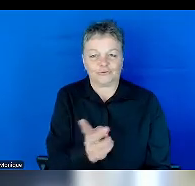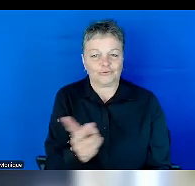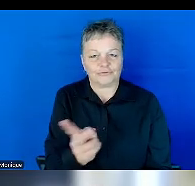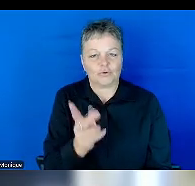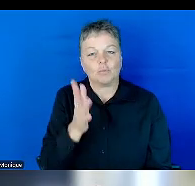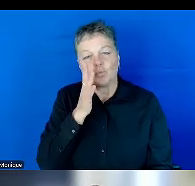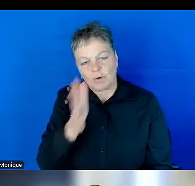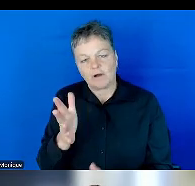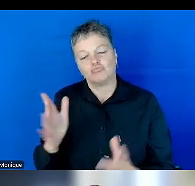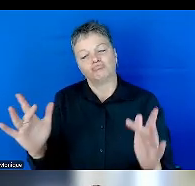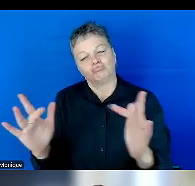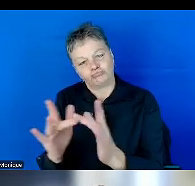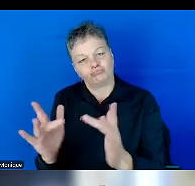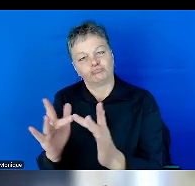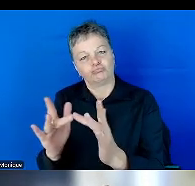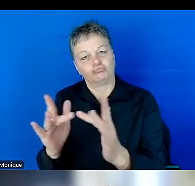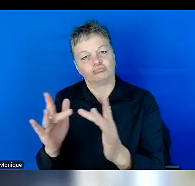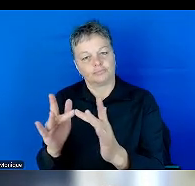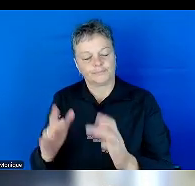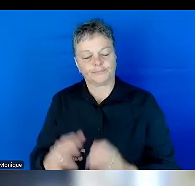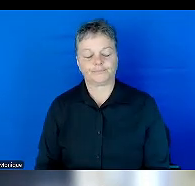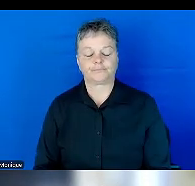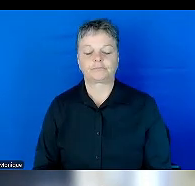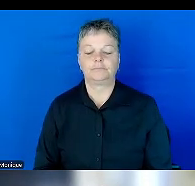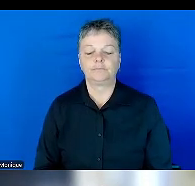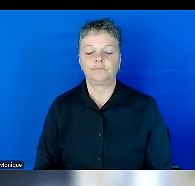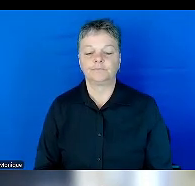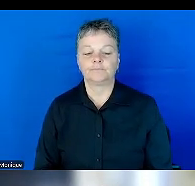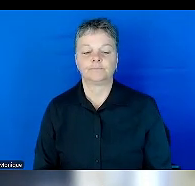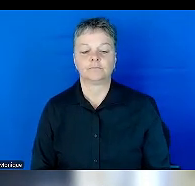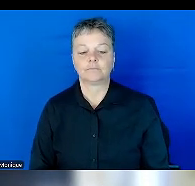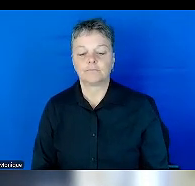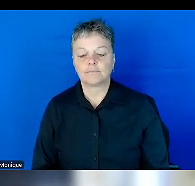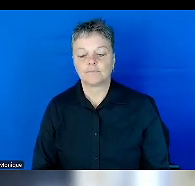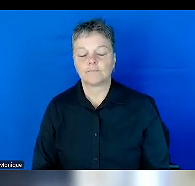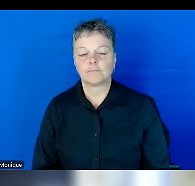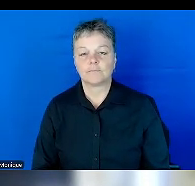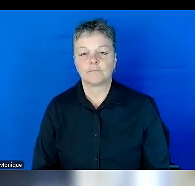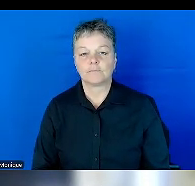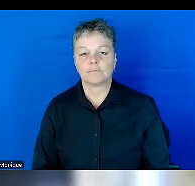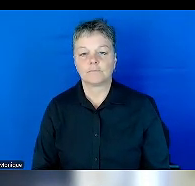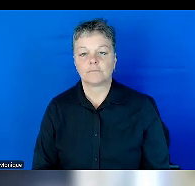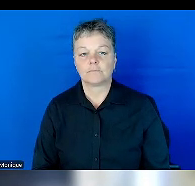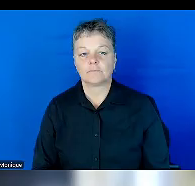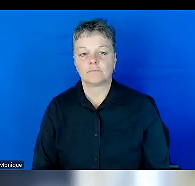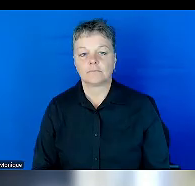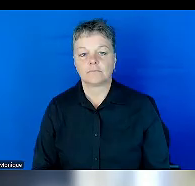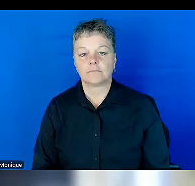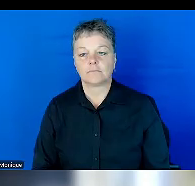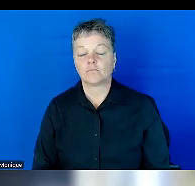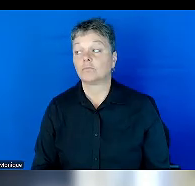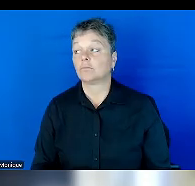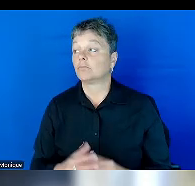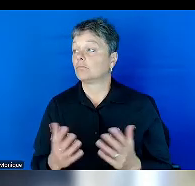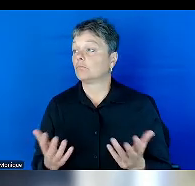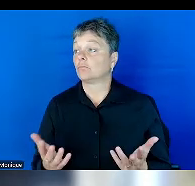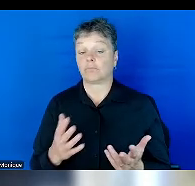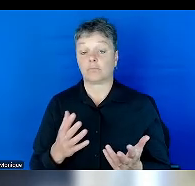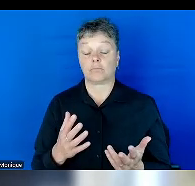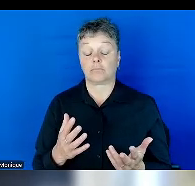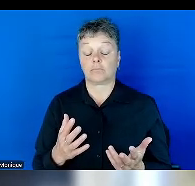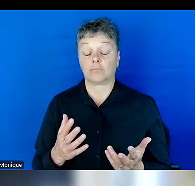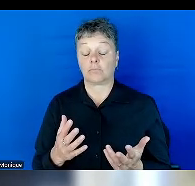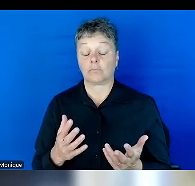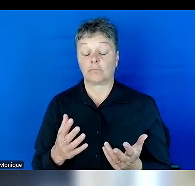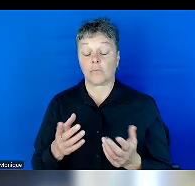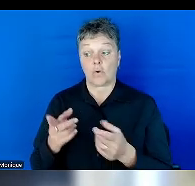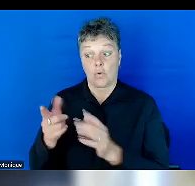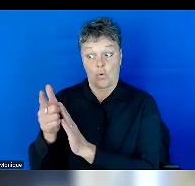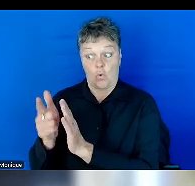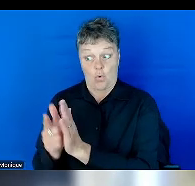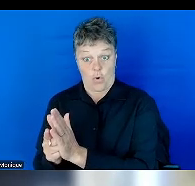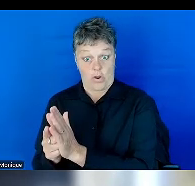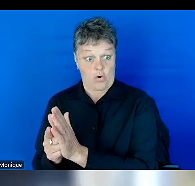staff lawyer. And, um, whether it's the the actual appointment with this with the lawyer will usually